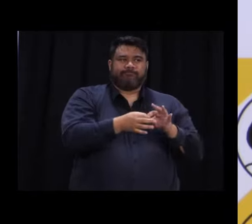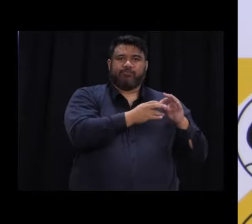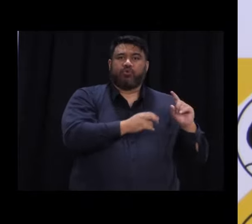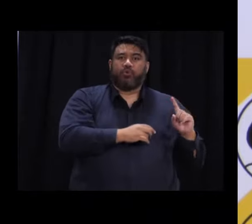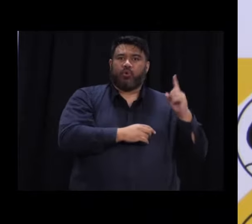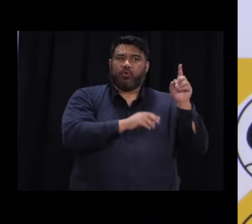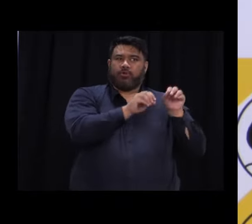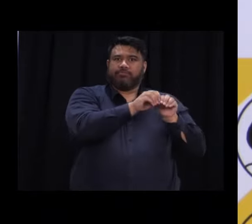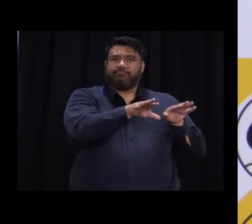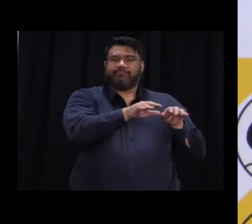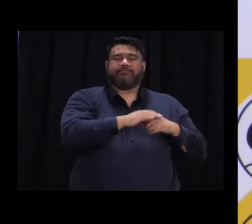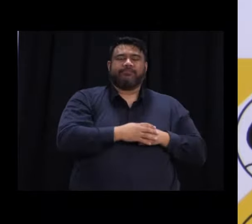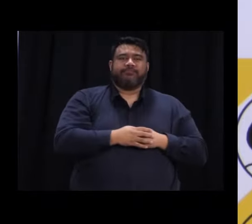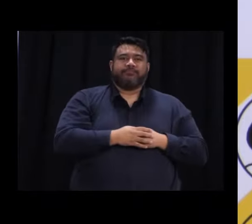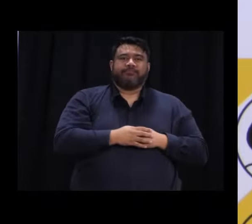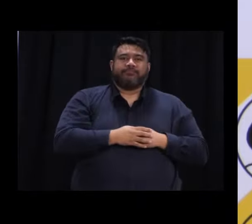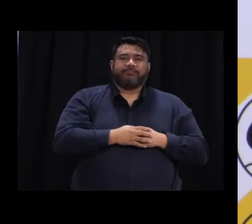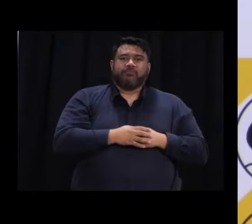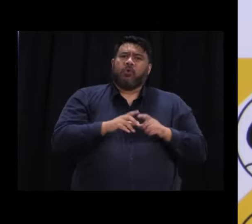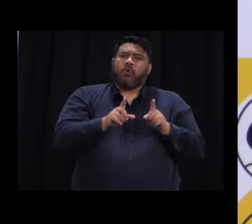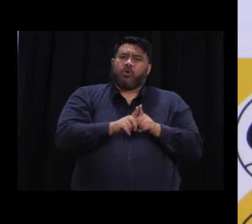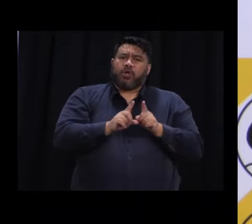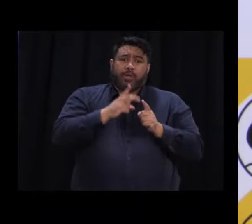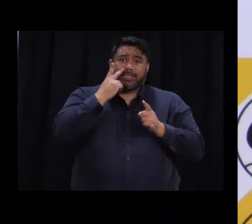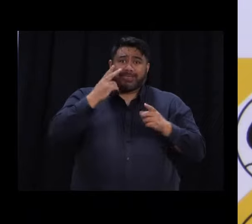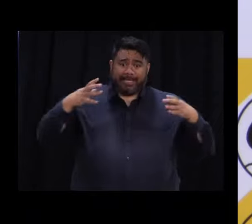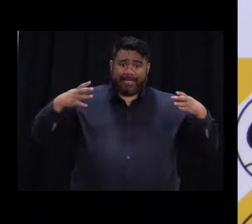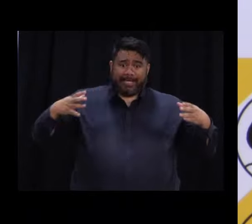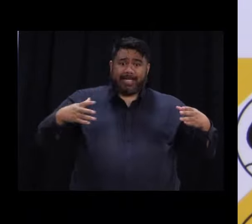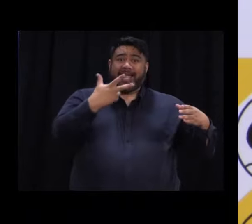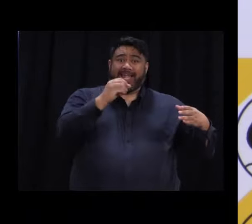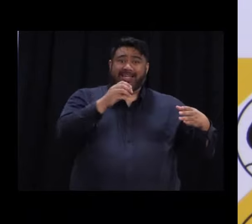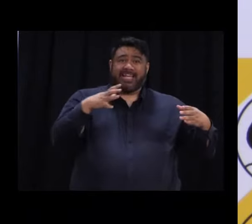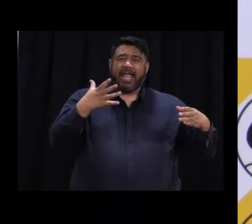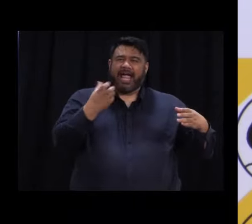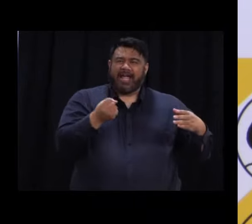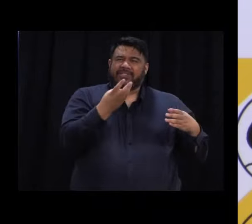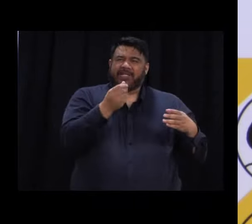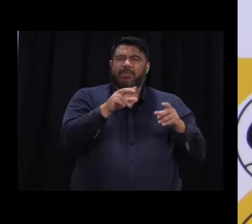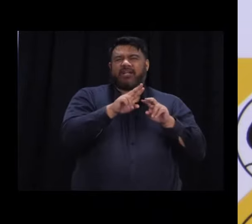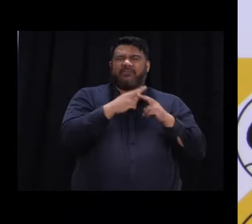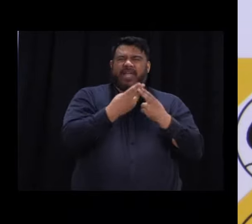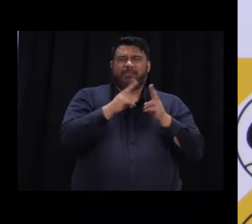sequenced all linked to the outbreak and there are several mutations that are appearing